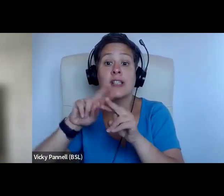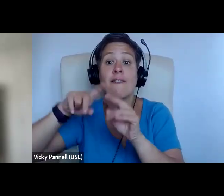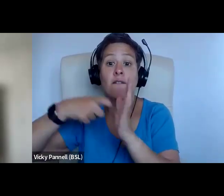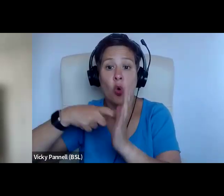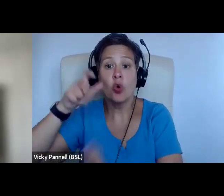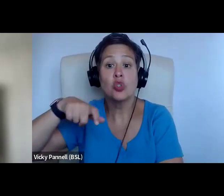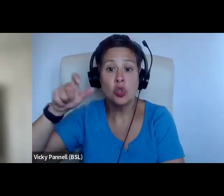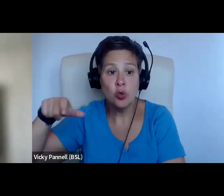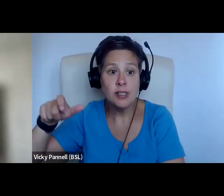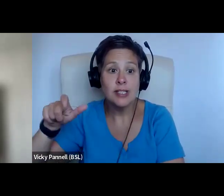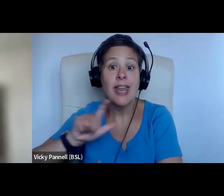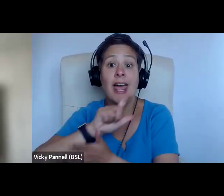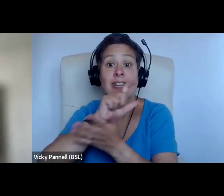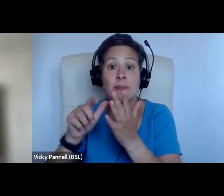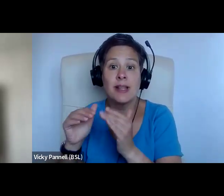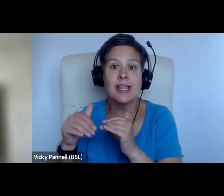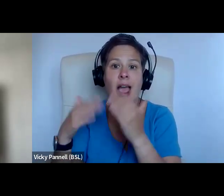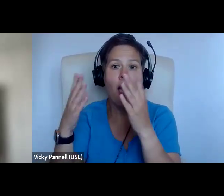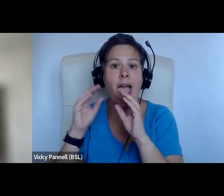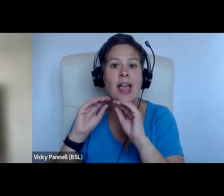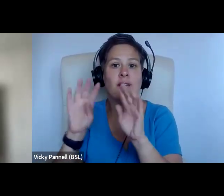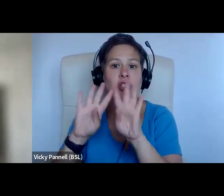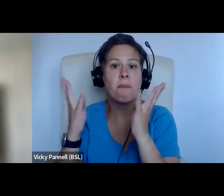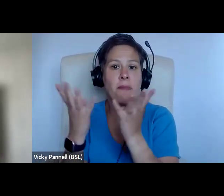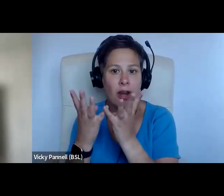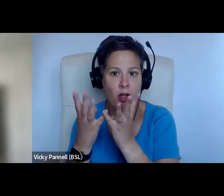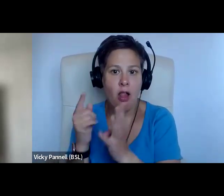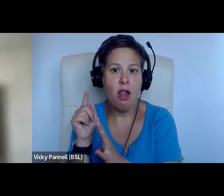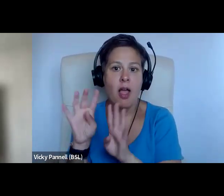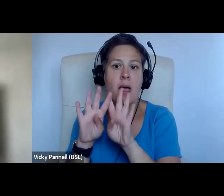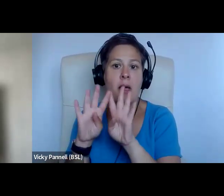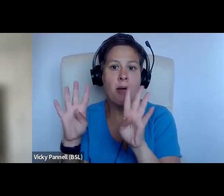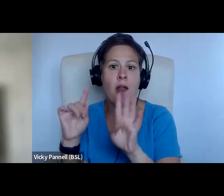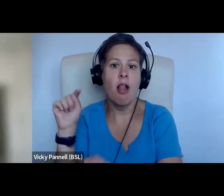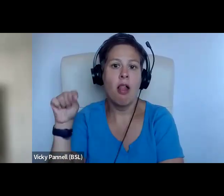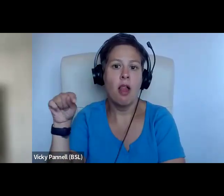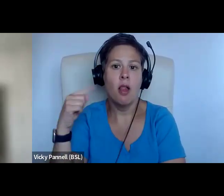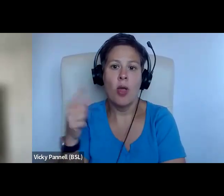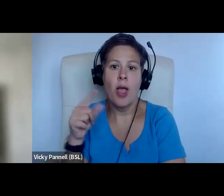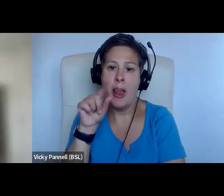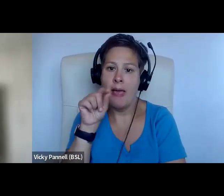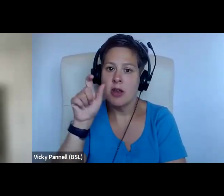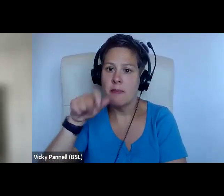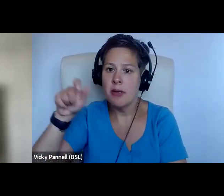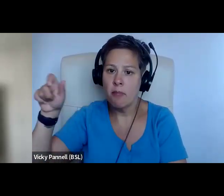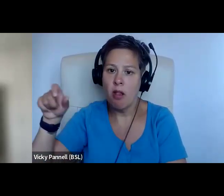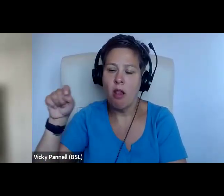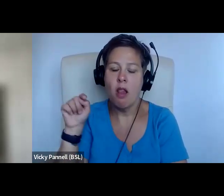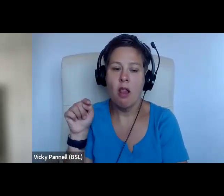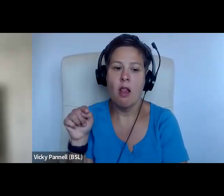both representatives from the Office for Students, but also different universities who are disability practitioners students, those who have graduated